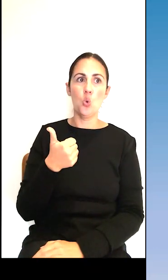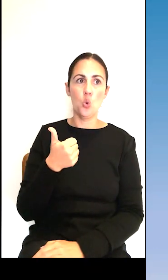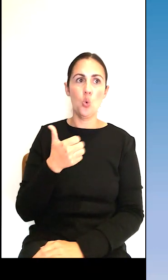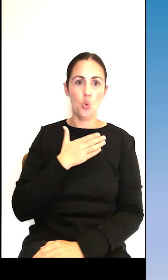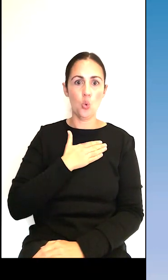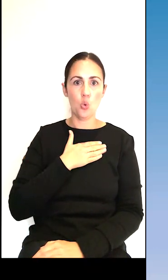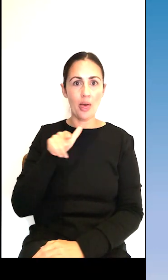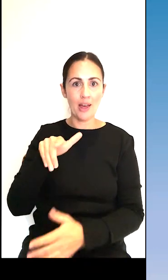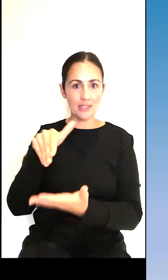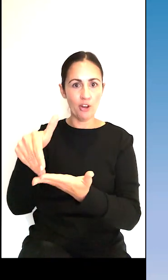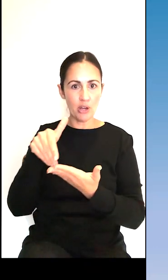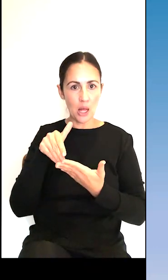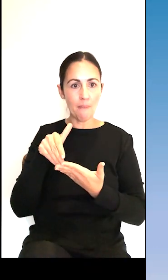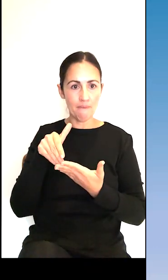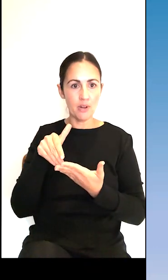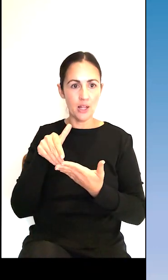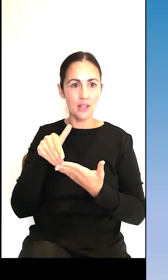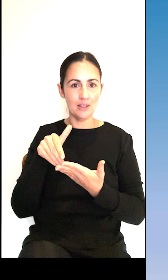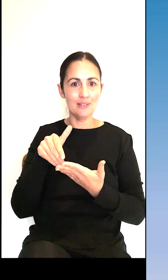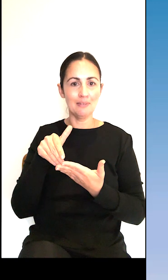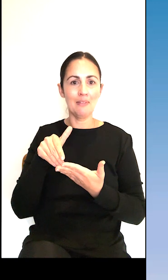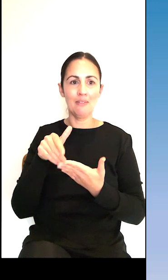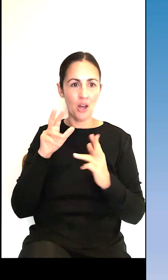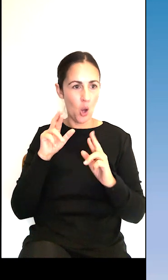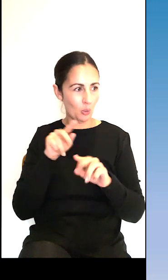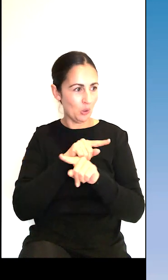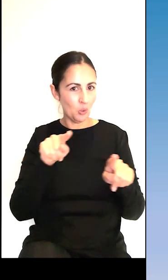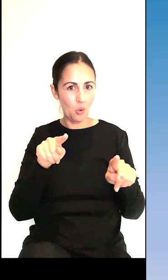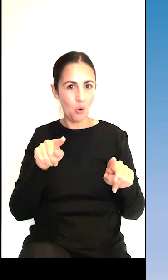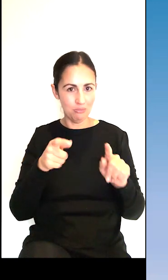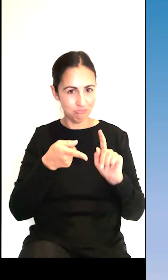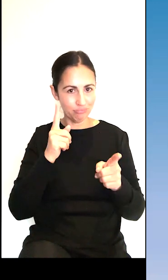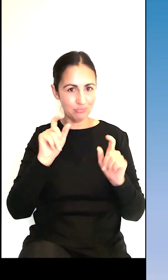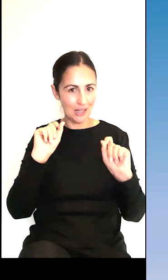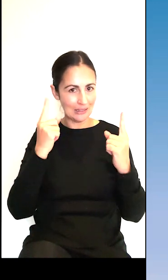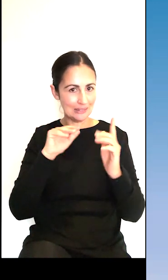I was interested in that as a question. I hope it was helpful to everyone else. And so yes,